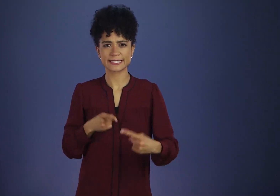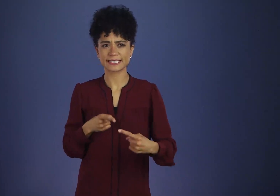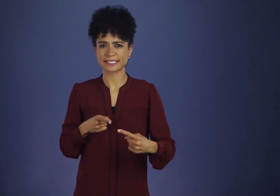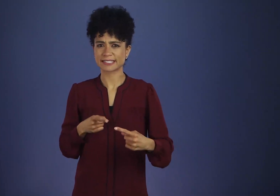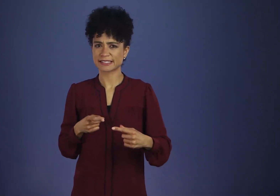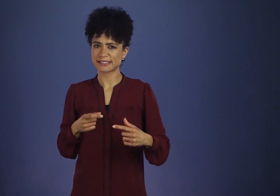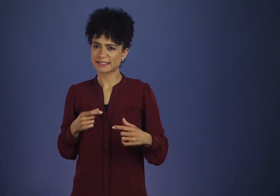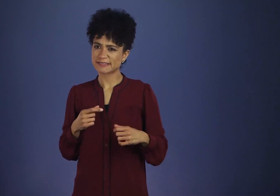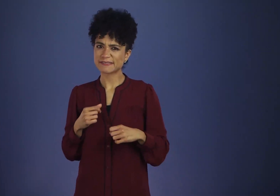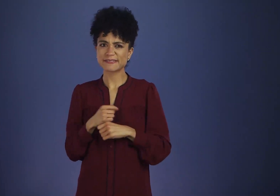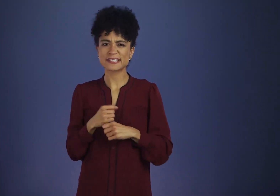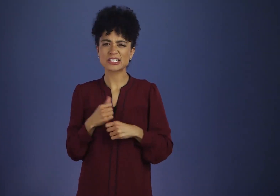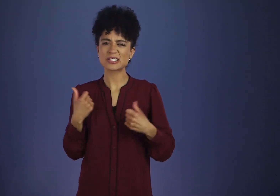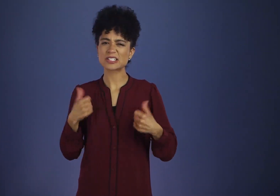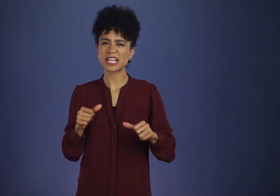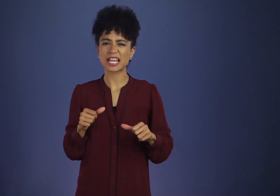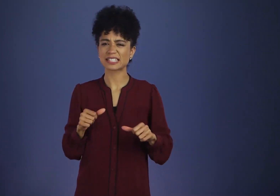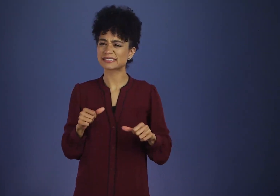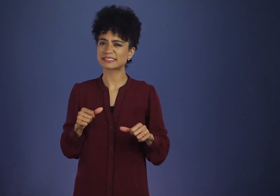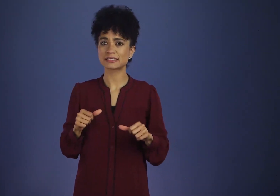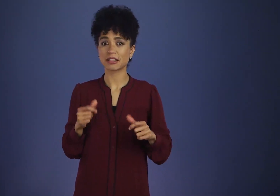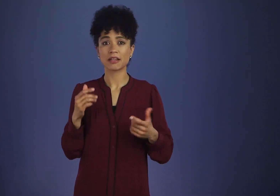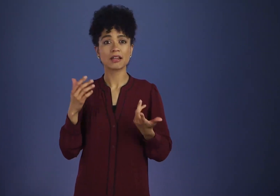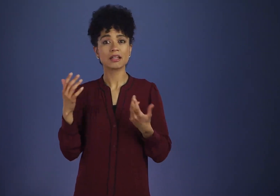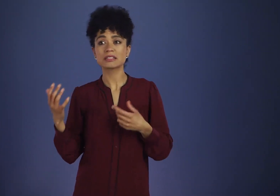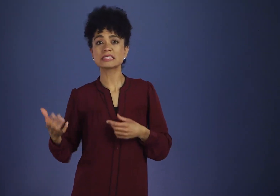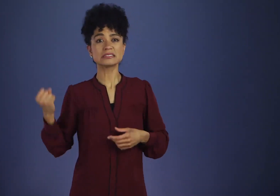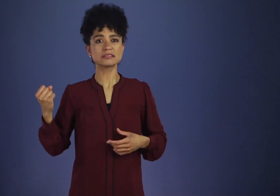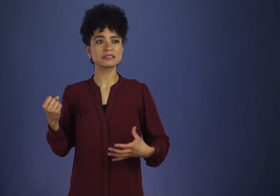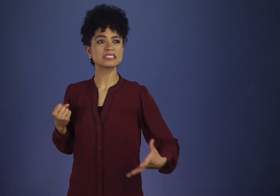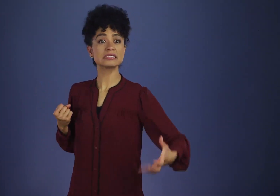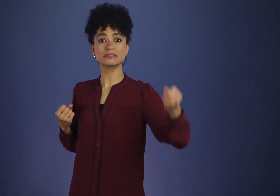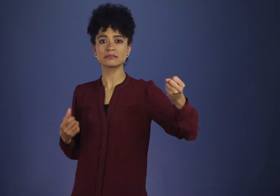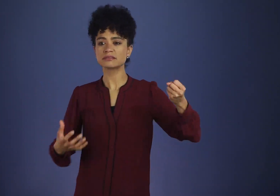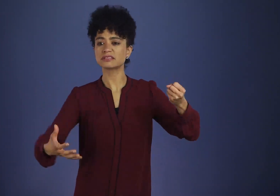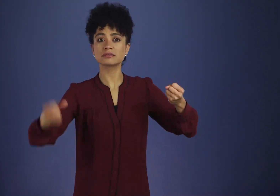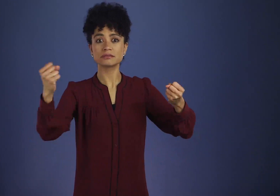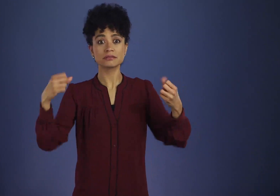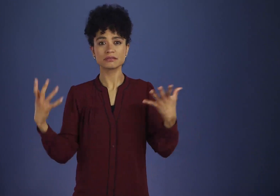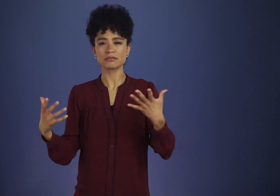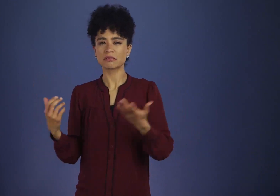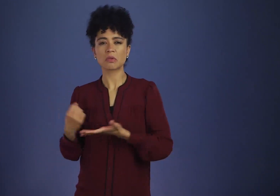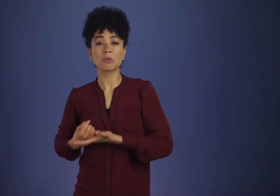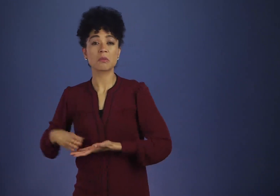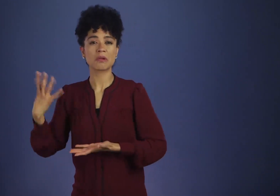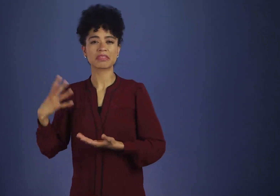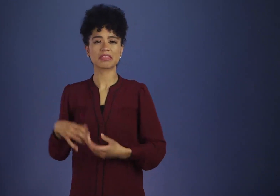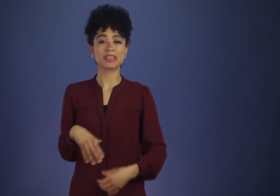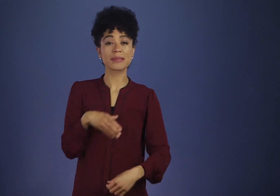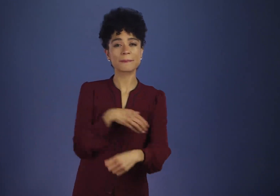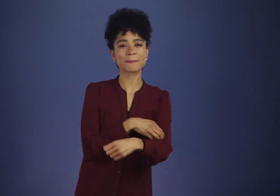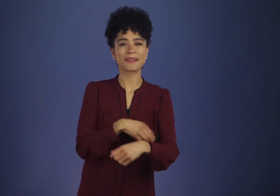The struggle for wealth, power, and prestige was tearing humanity apart as never before.